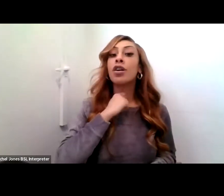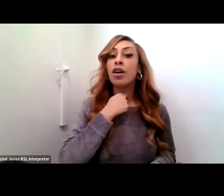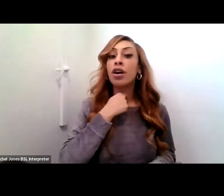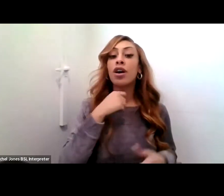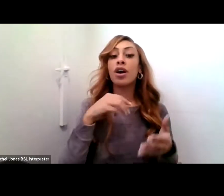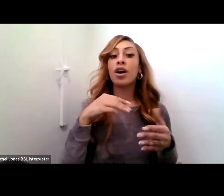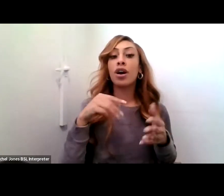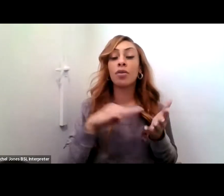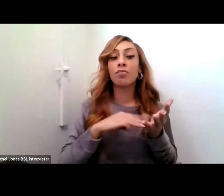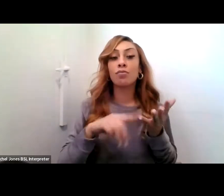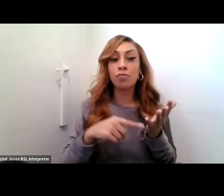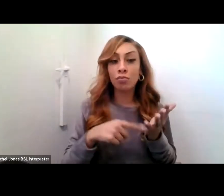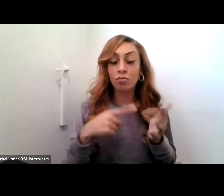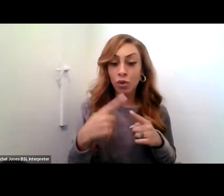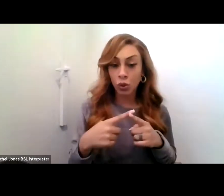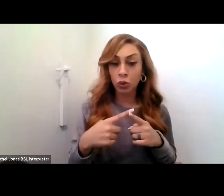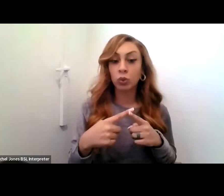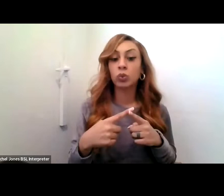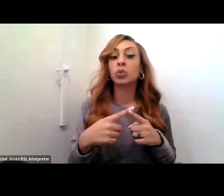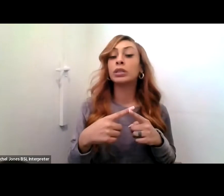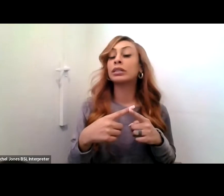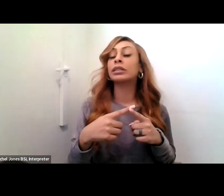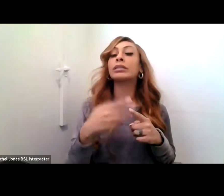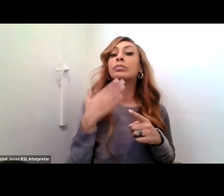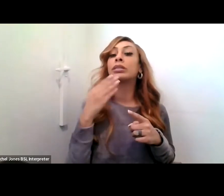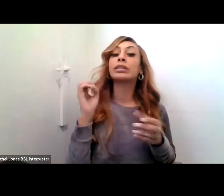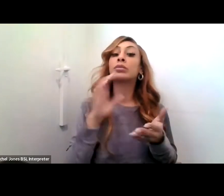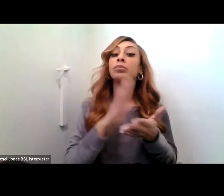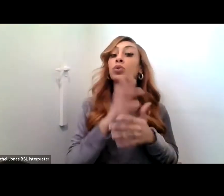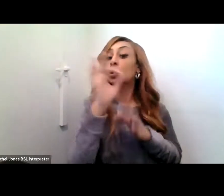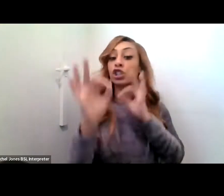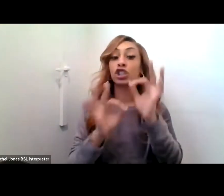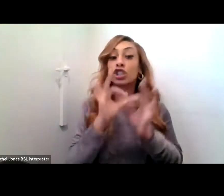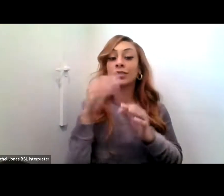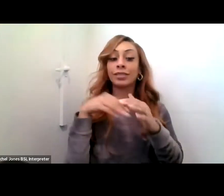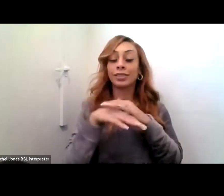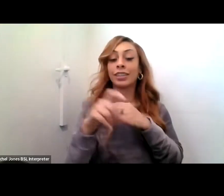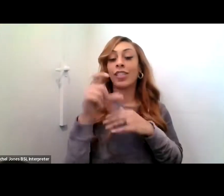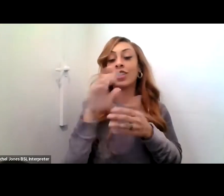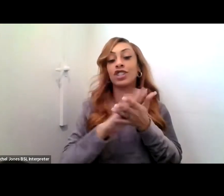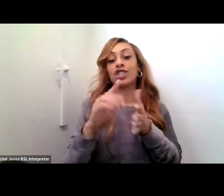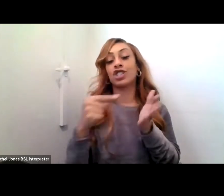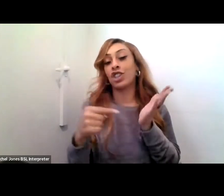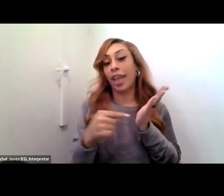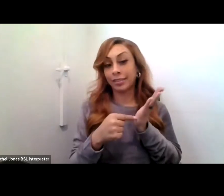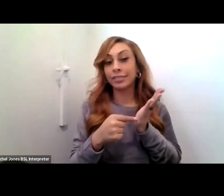And equally please pop any questions that you've got into the chat too. Let us know if you would like to ask your question verbally,